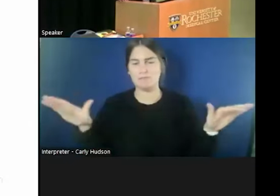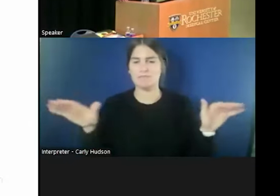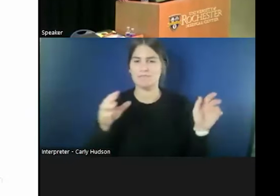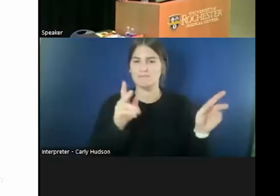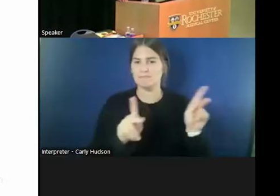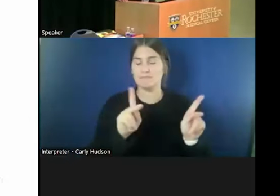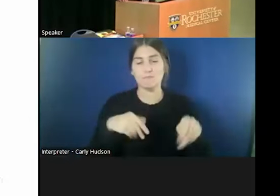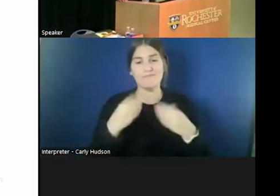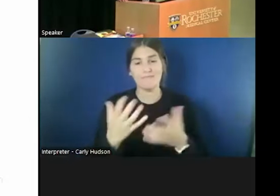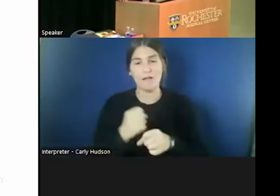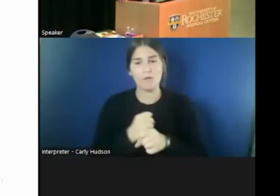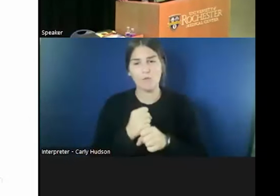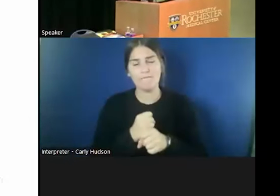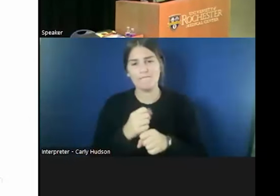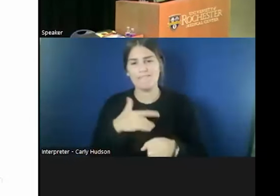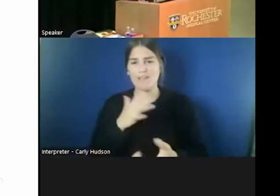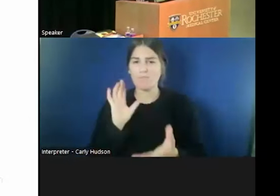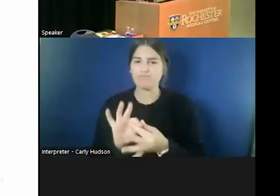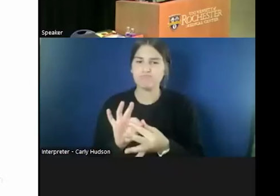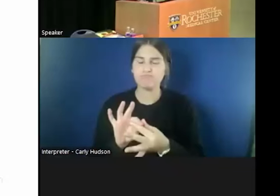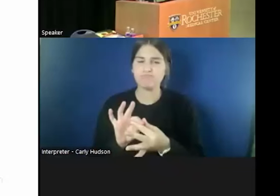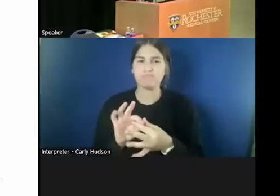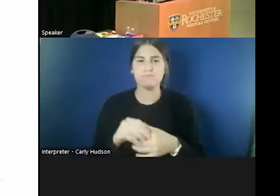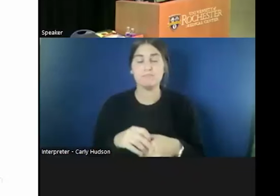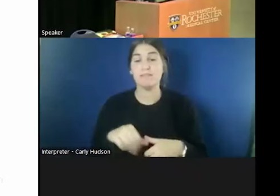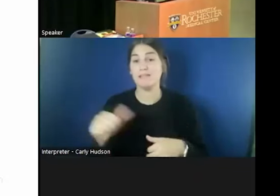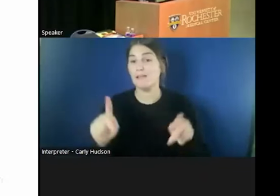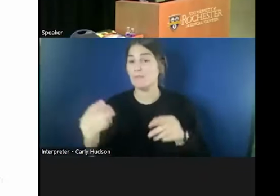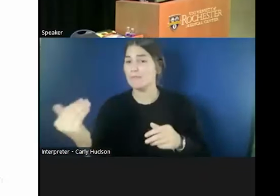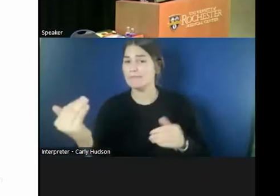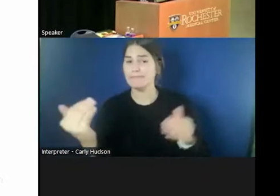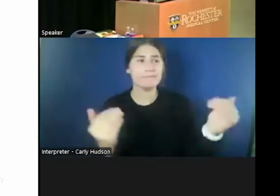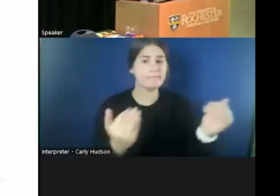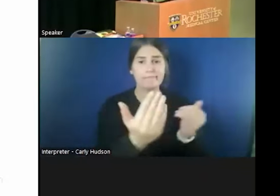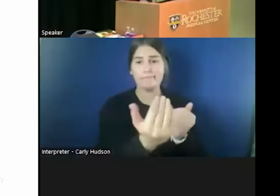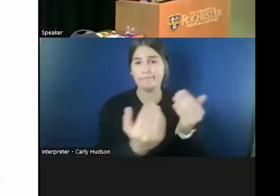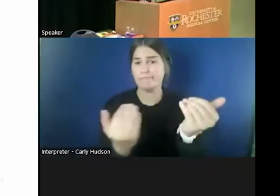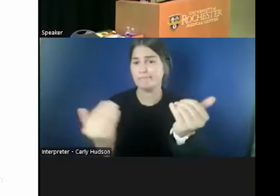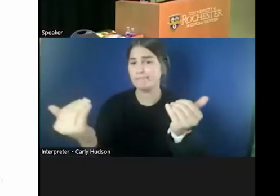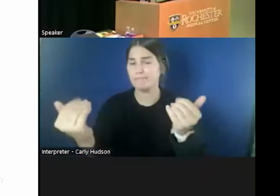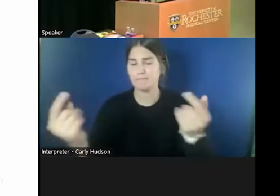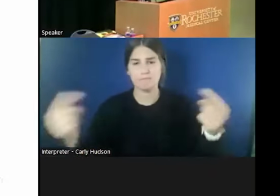coffee um and that we also bring others into the space so that that way they have people that can